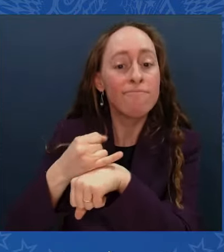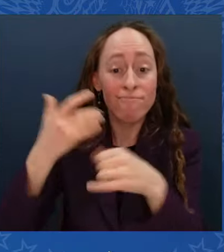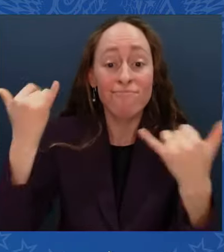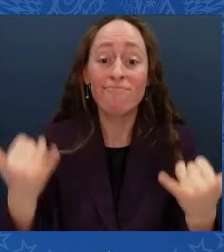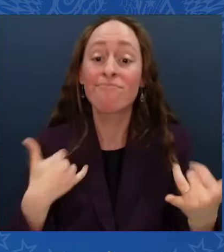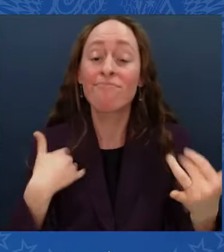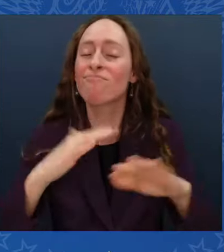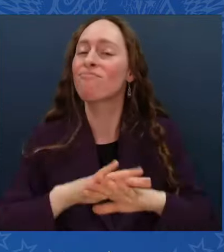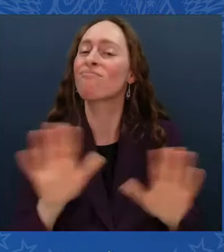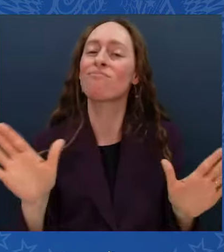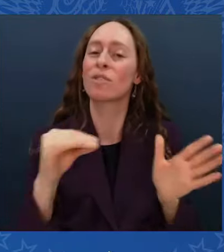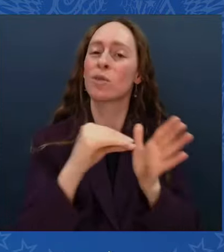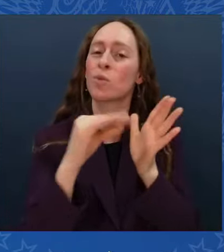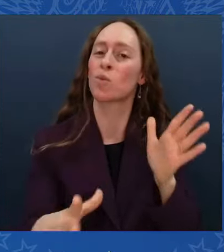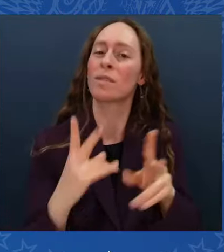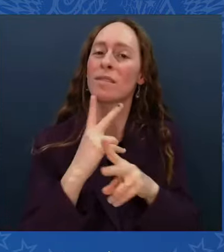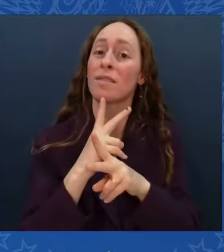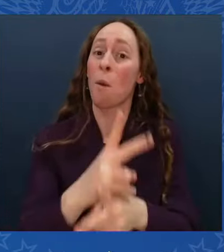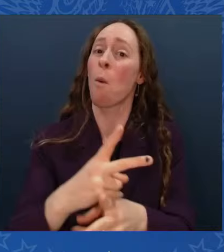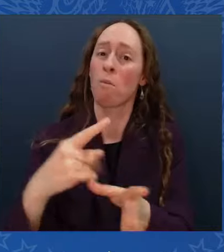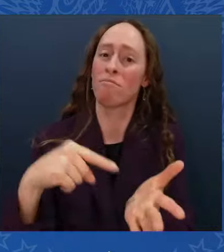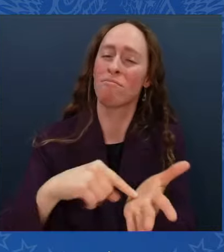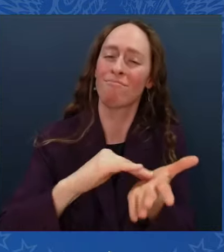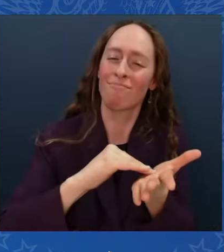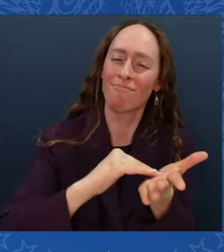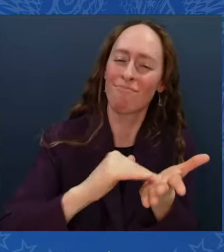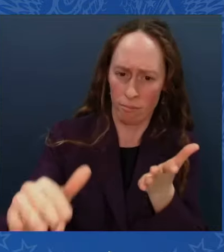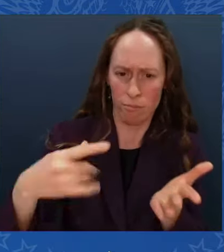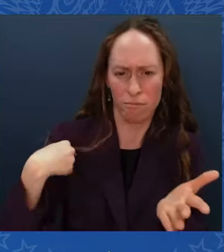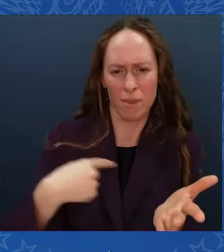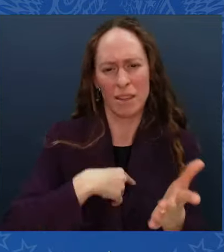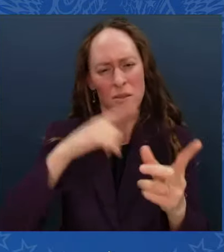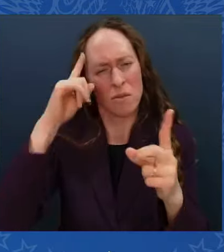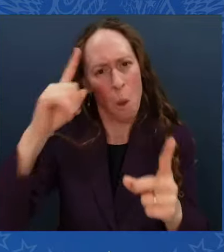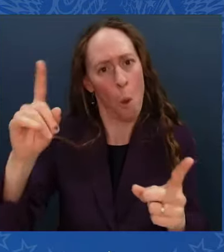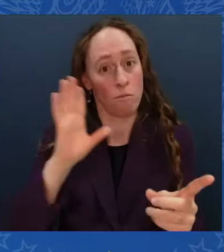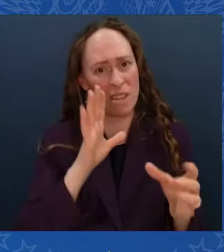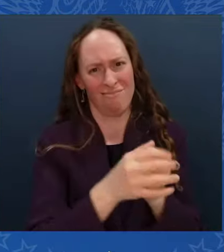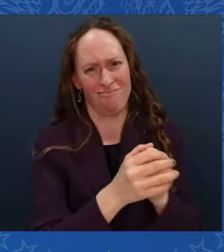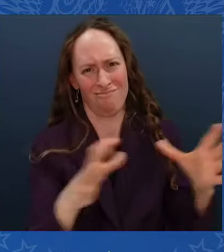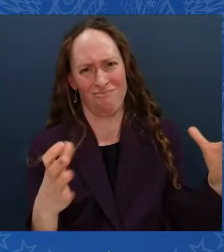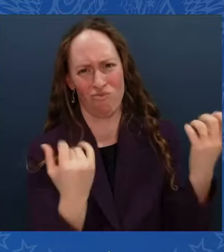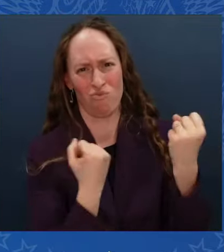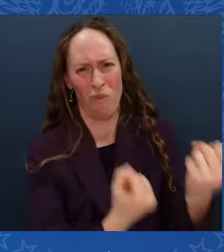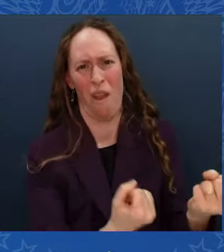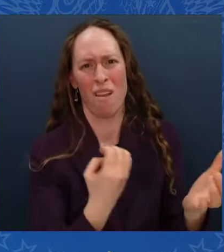Well, there's a -- were existing programs in the law. To fix and adjust the programs, we had --